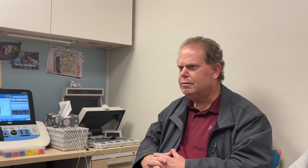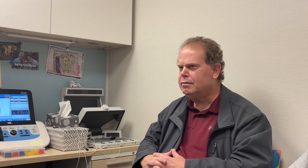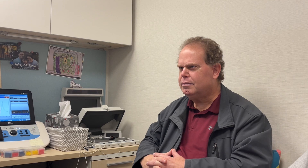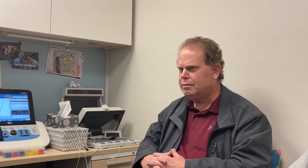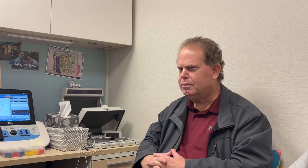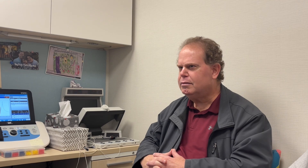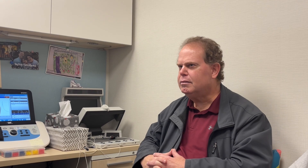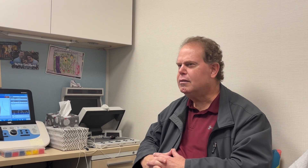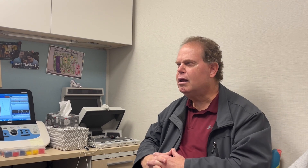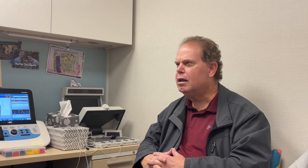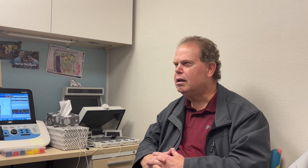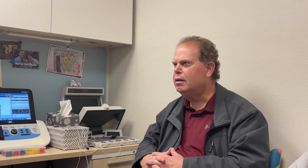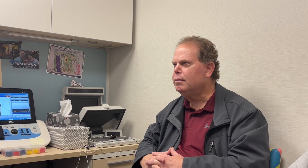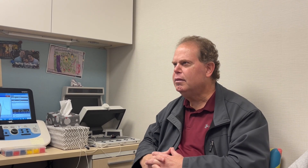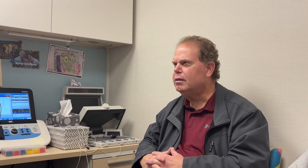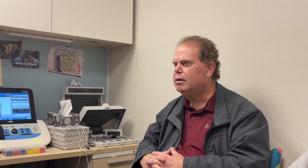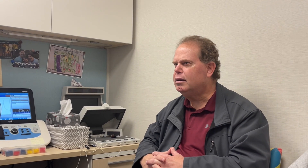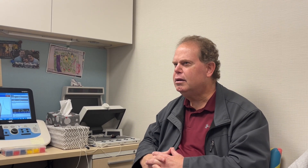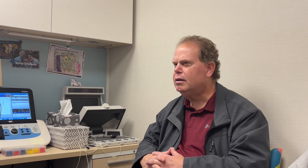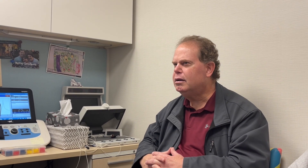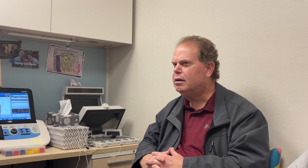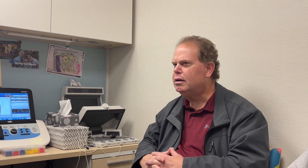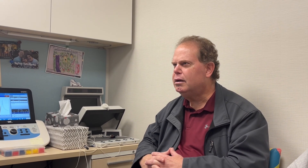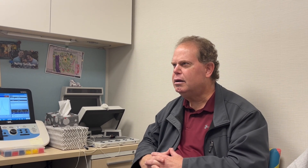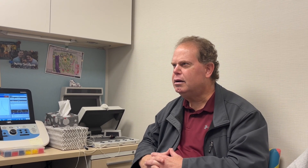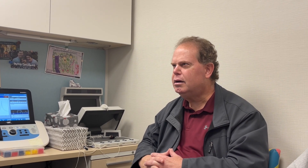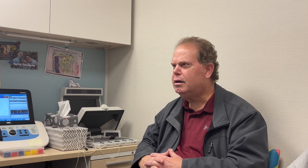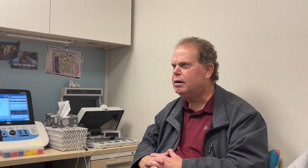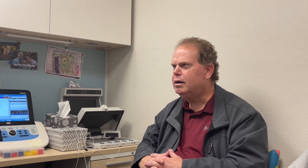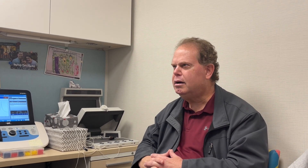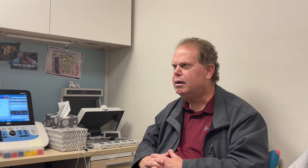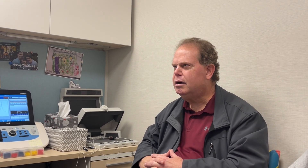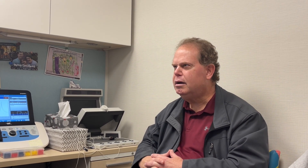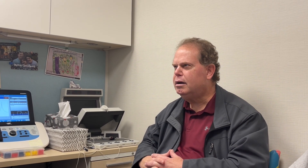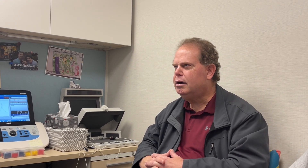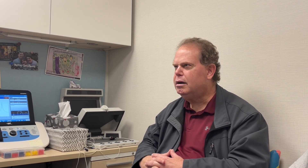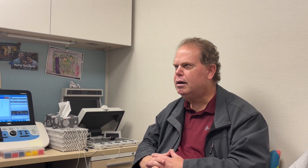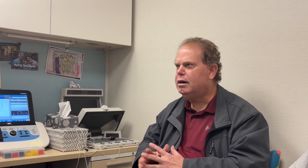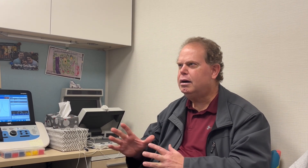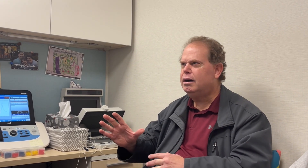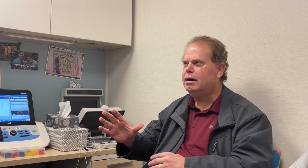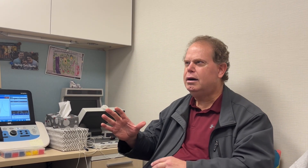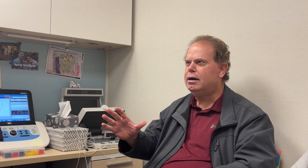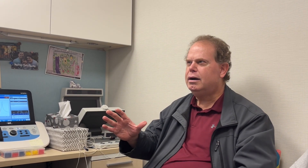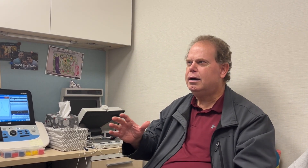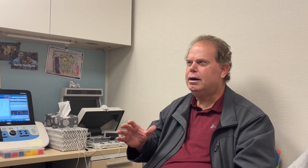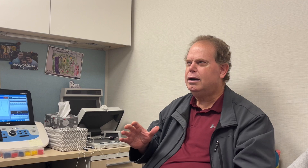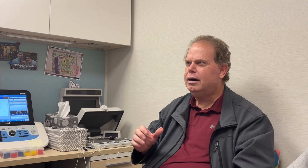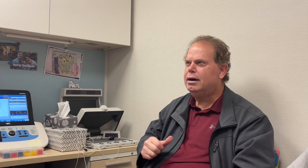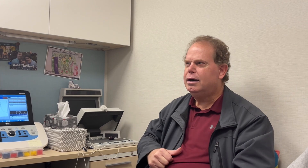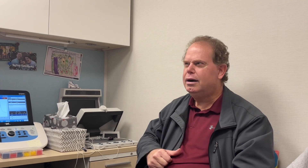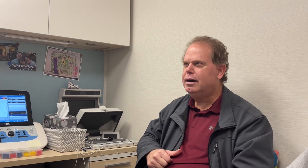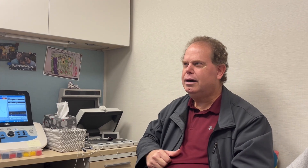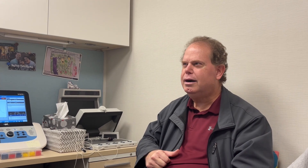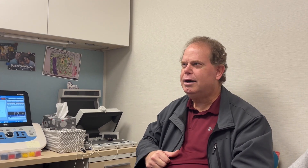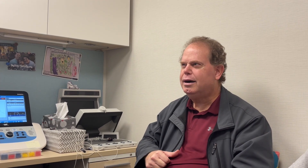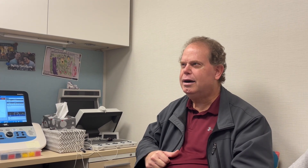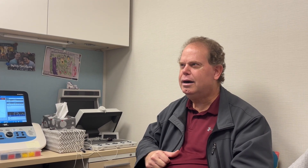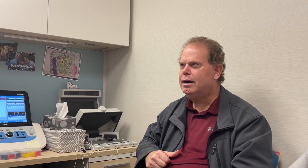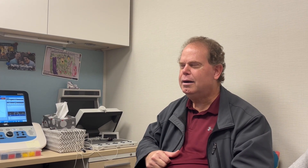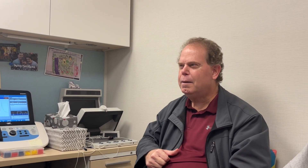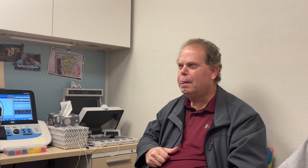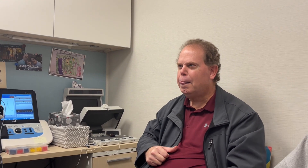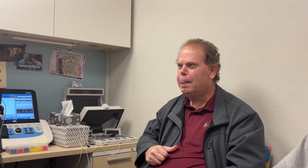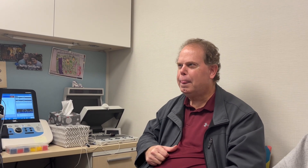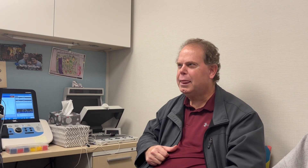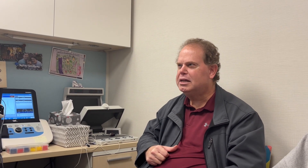to keep going here we go and how's the volume are you doing okay yeah there it goes yeah one